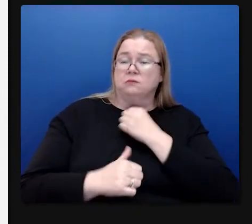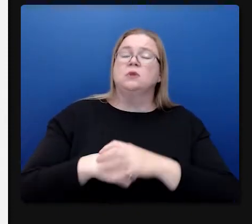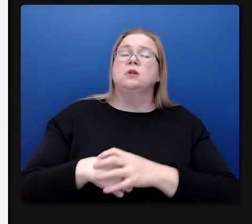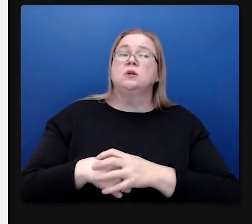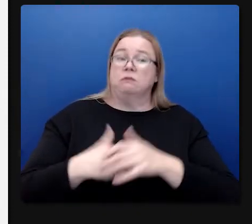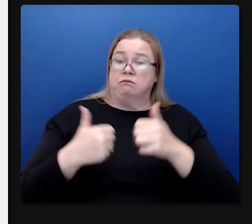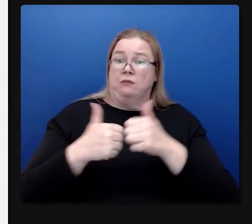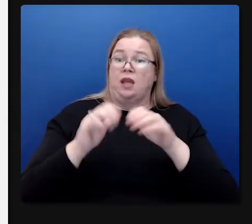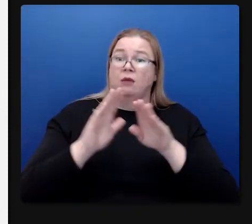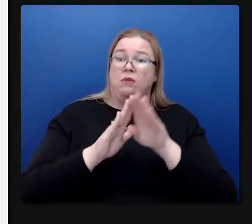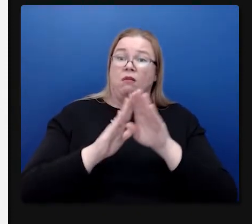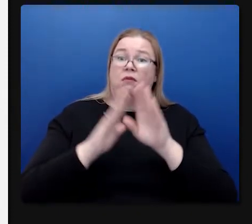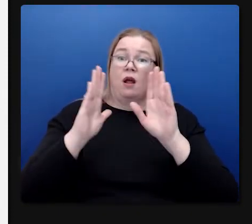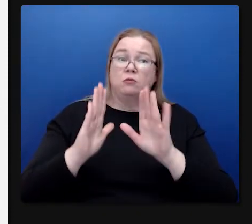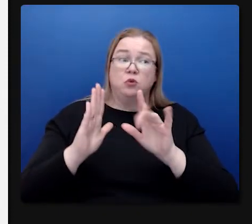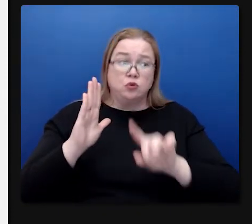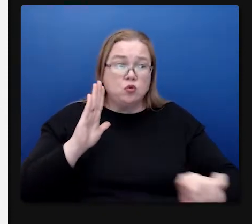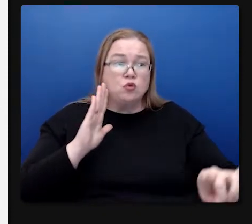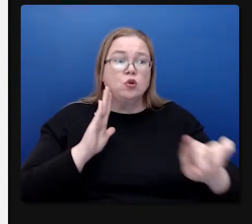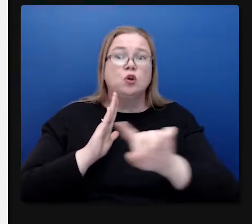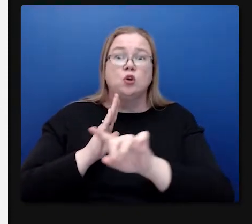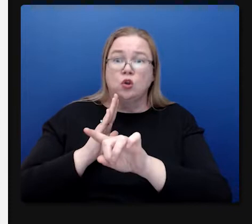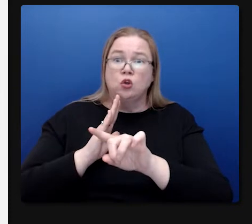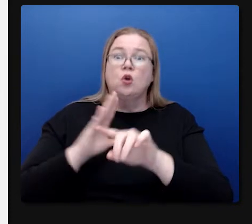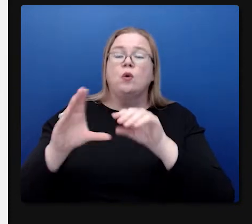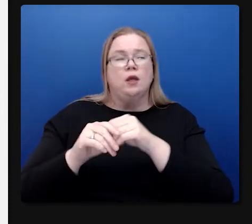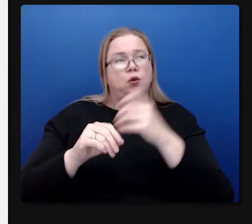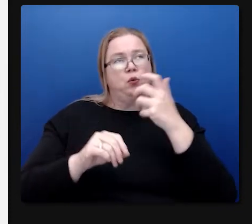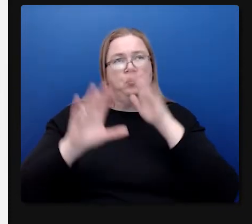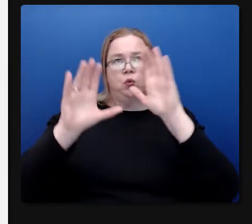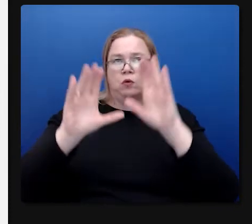As game developers, you are in a remarkable place